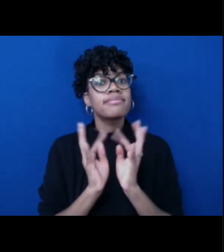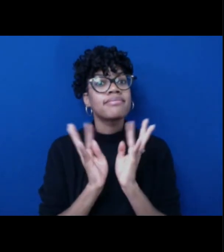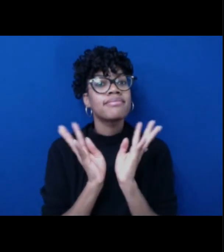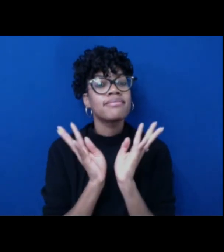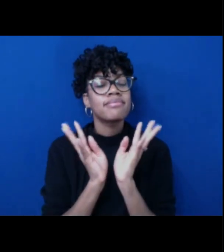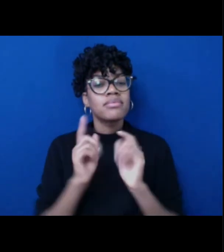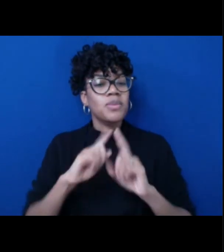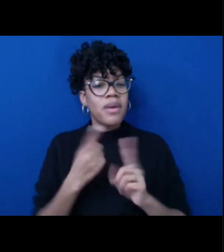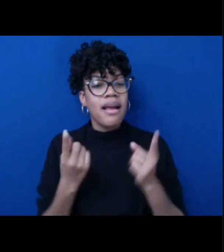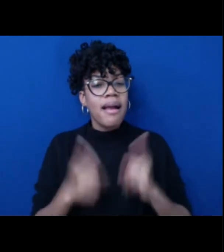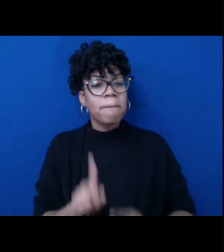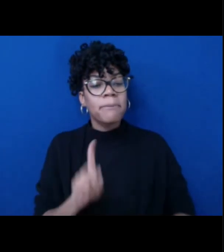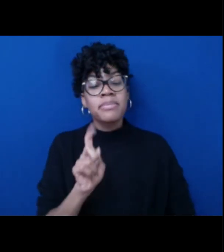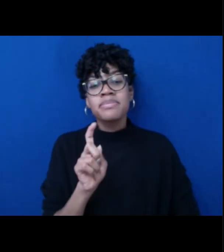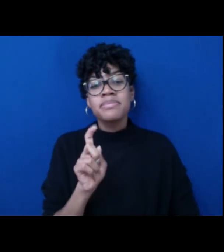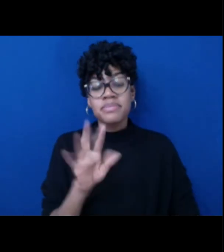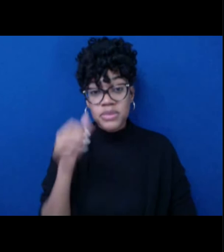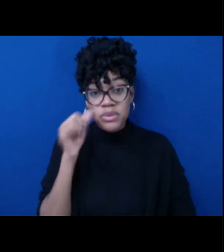Do you folks remember? Put it in the chat.